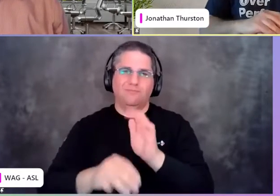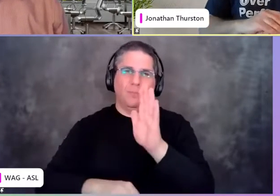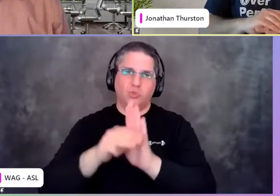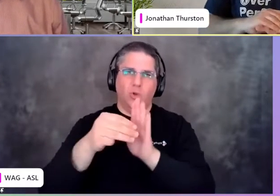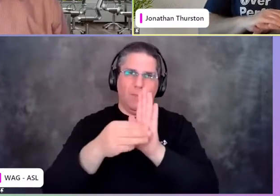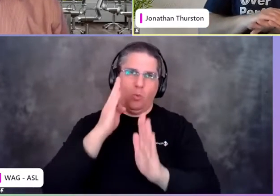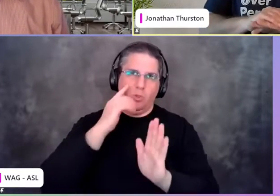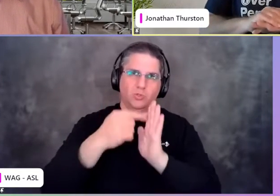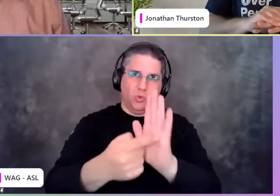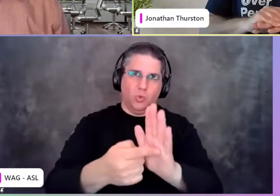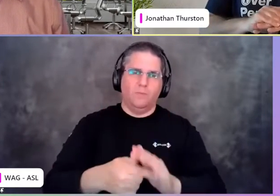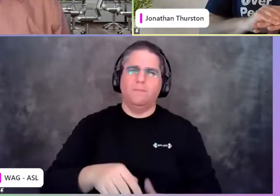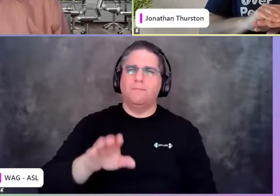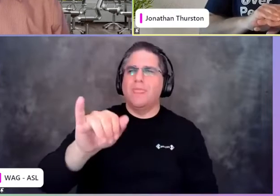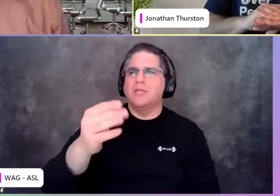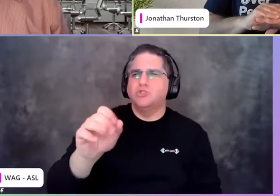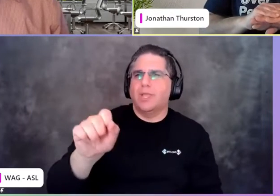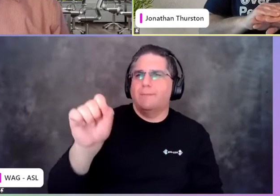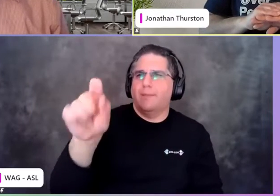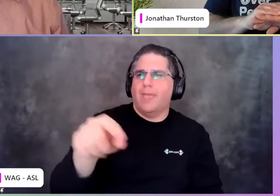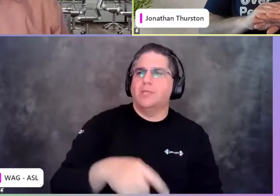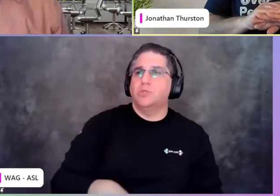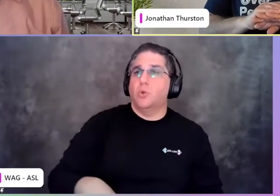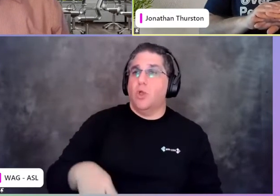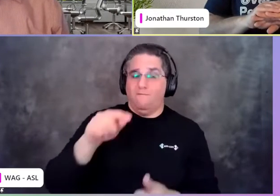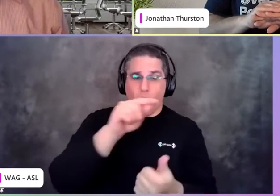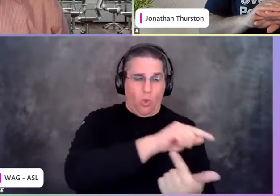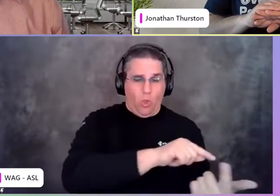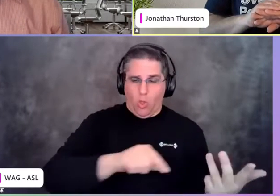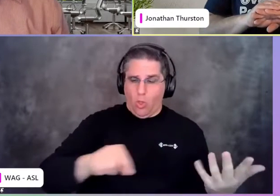your baseline has been established. So James, within